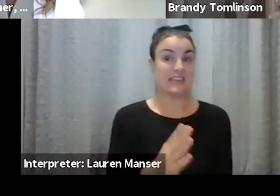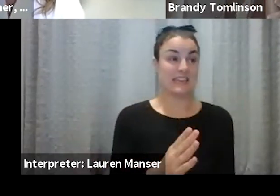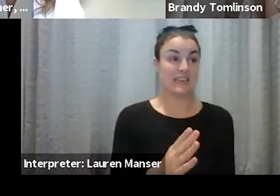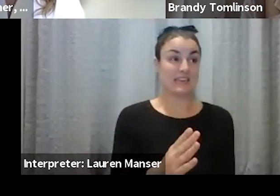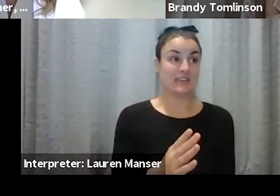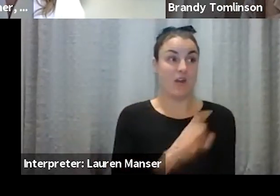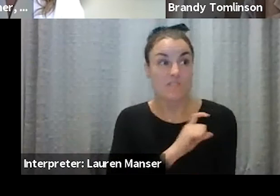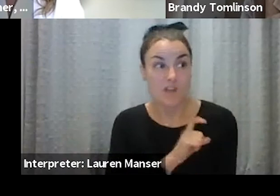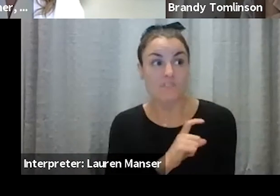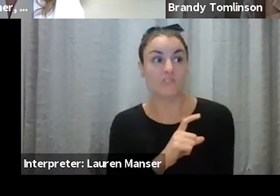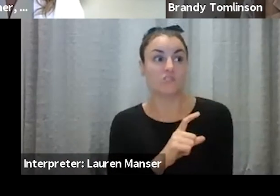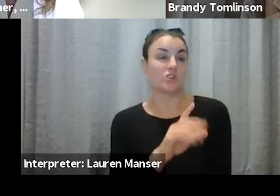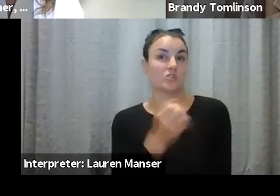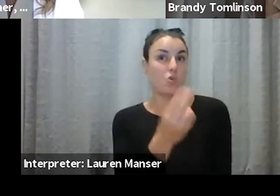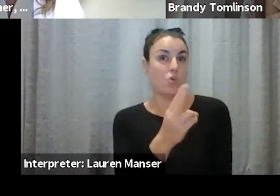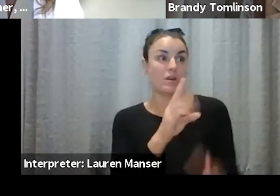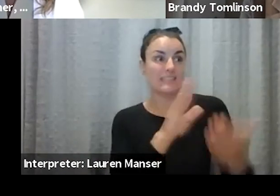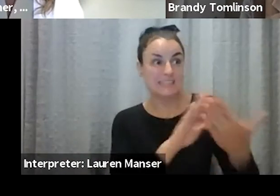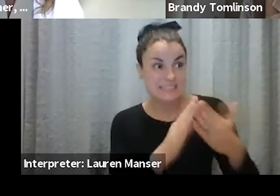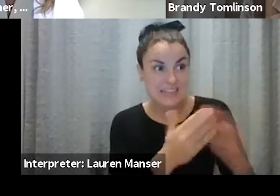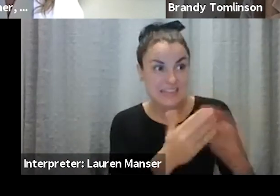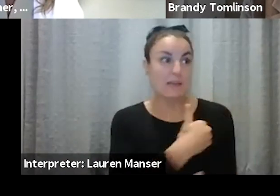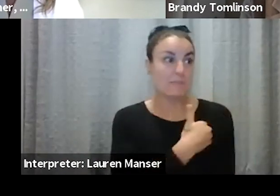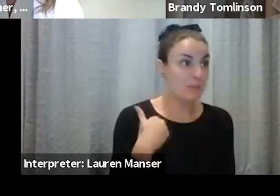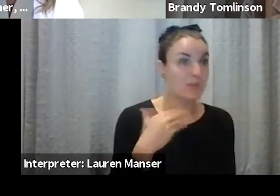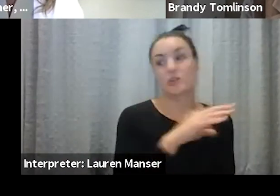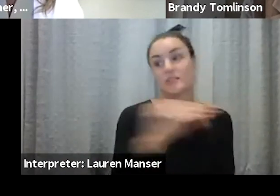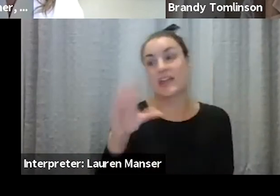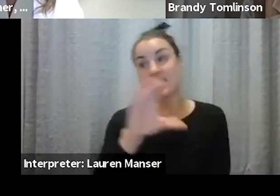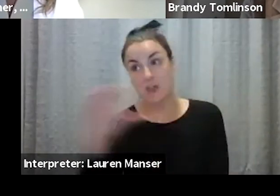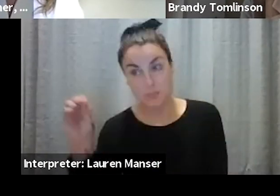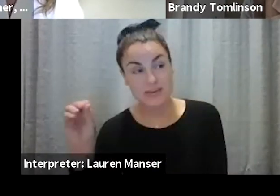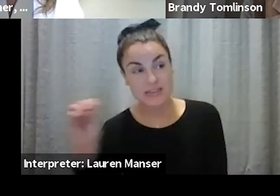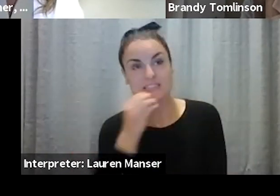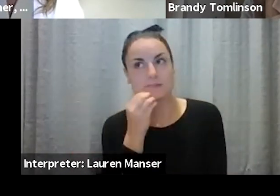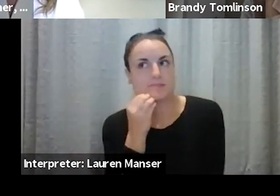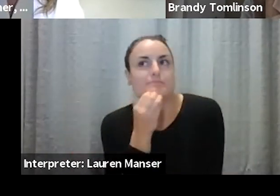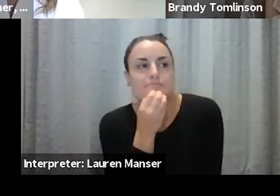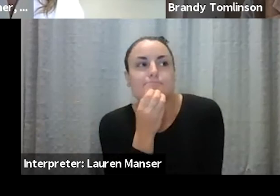just as any other type of disability needs to be treated under the Americans with Disabilities Act.